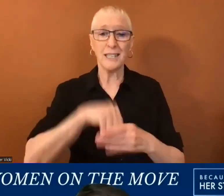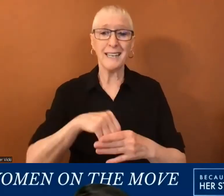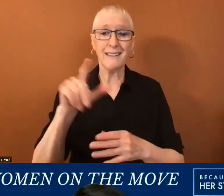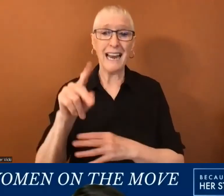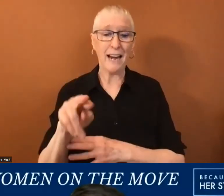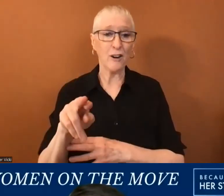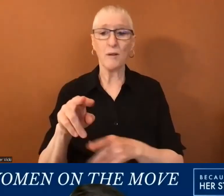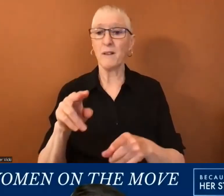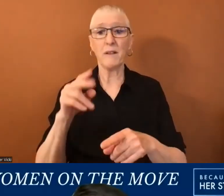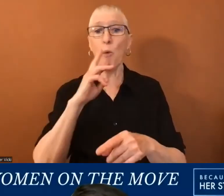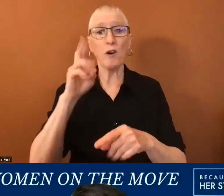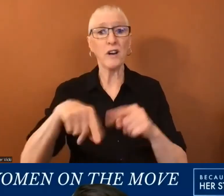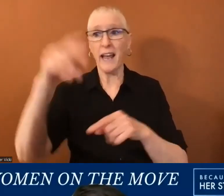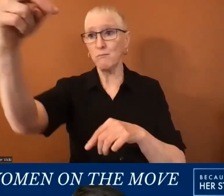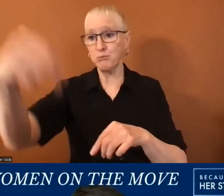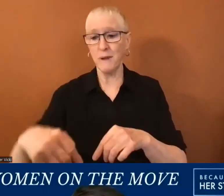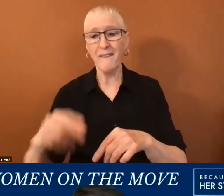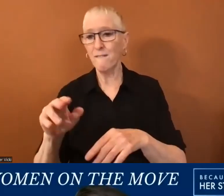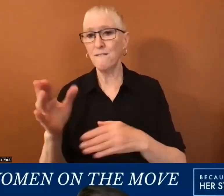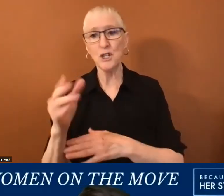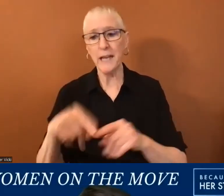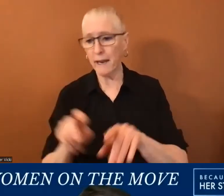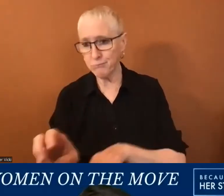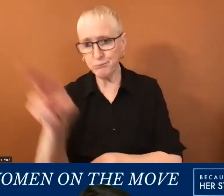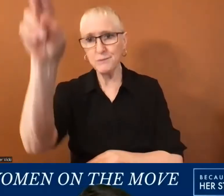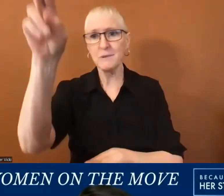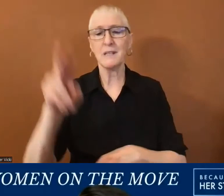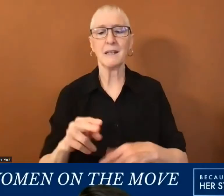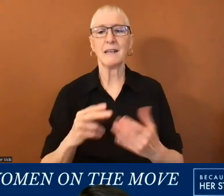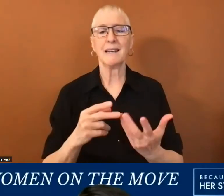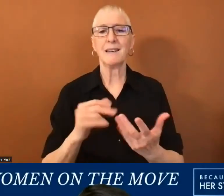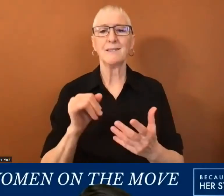and the fish could not get up it if they were trying to use it um so just, you know, recycling